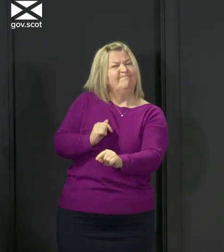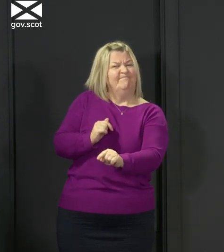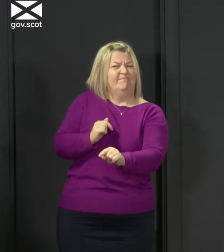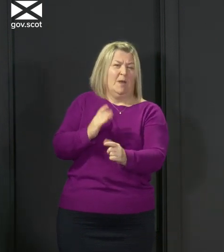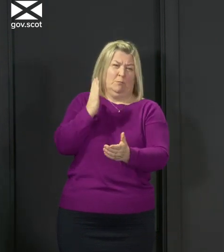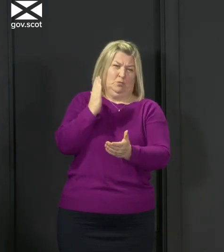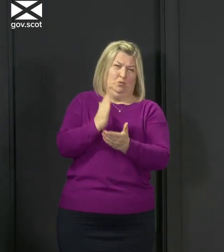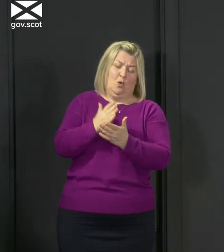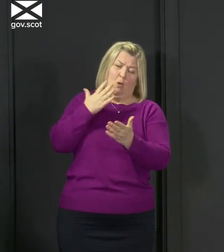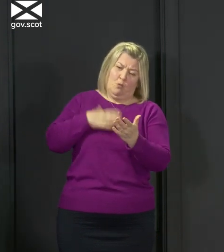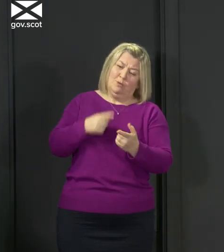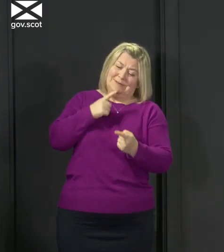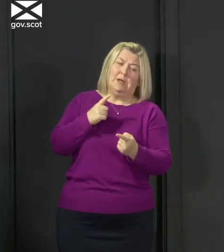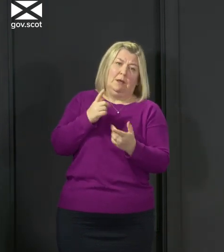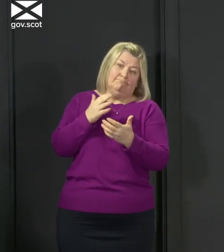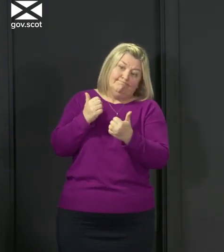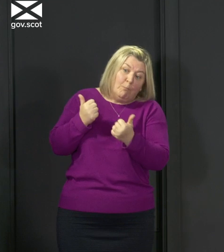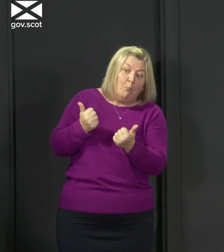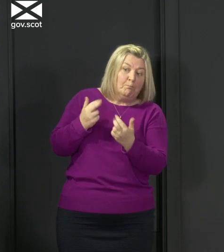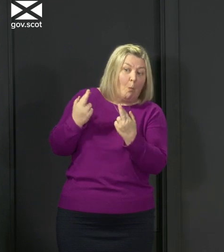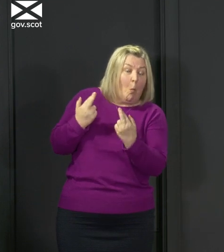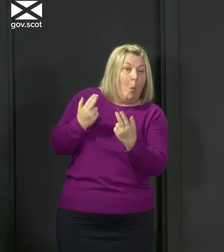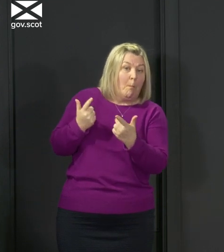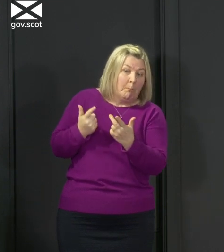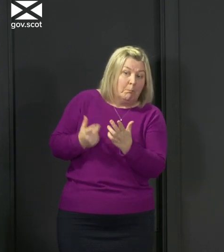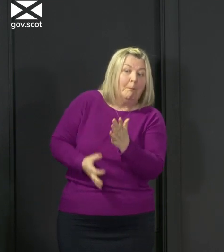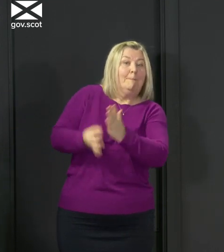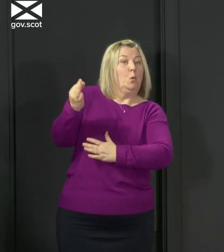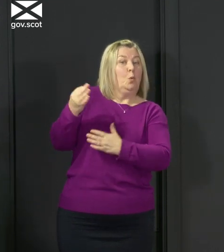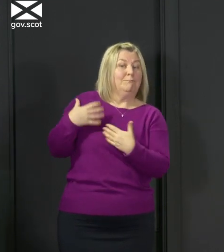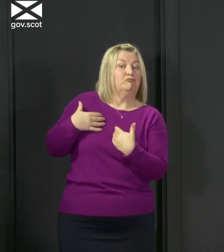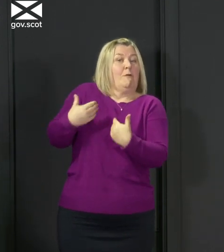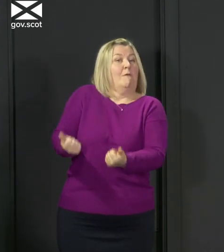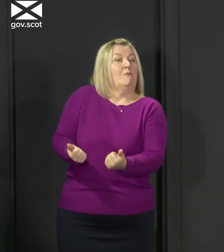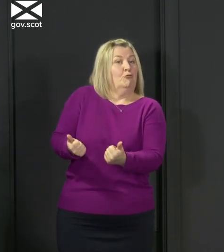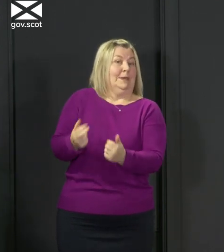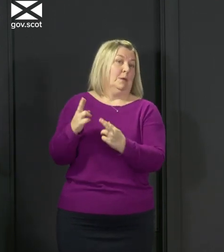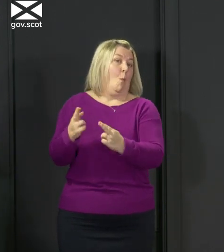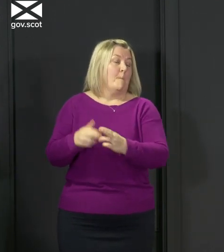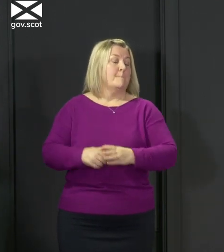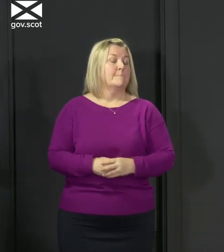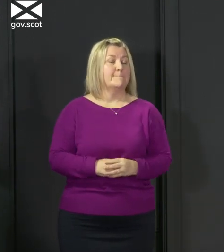Scotland to wish him all the best. I hope that he makes a speedy recovery.